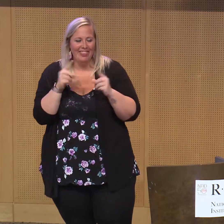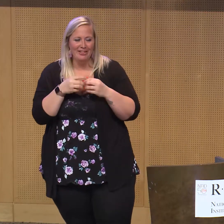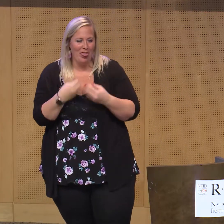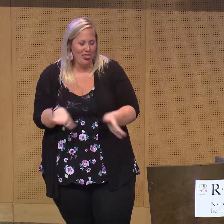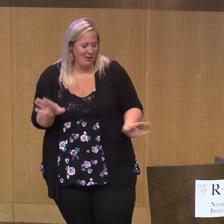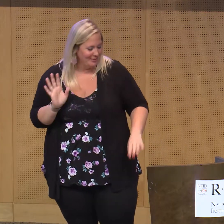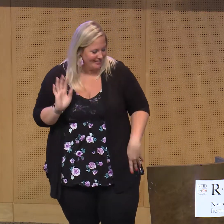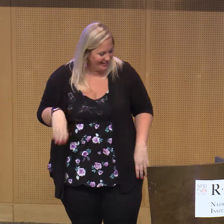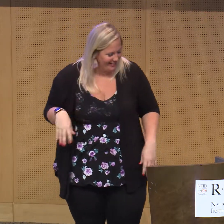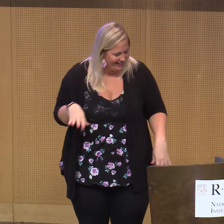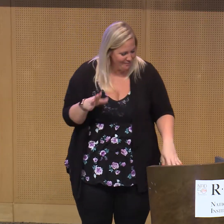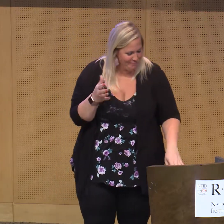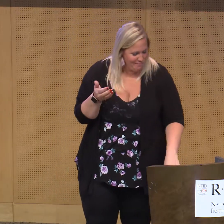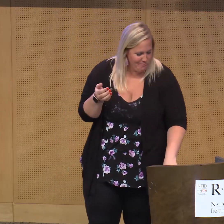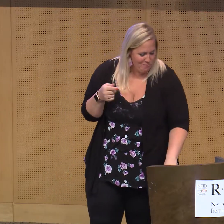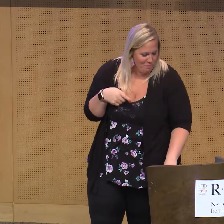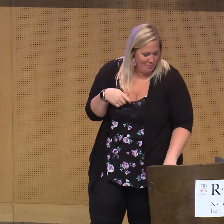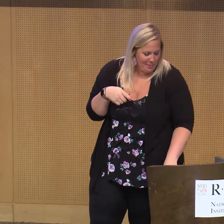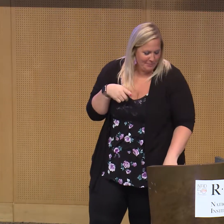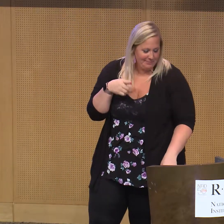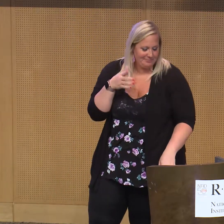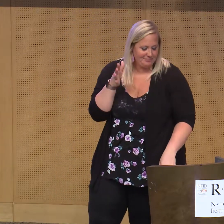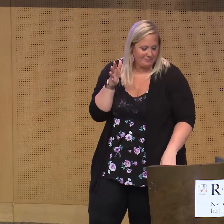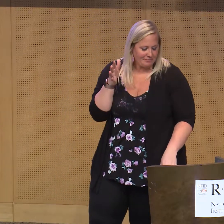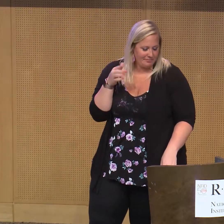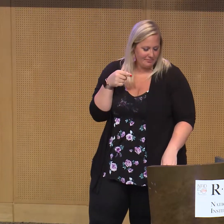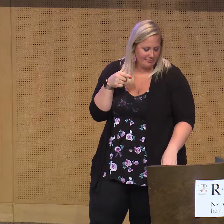I mean, I just went all out. I had nothing to lose, right?